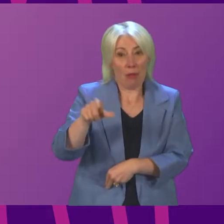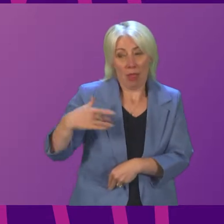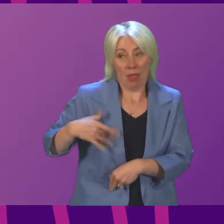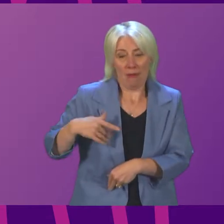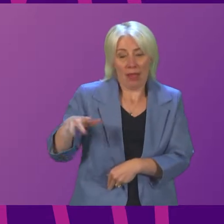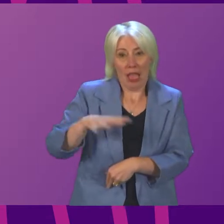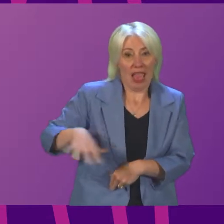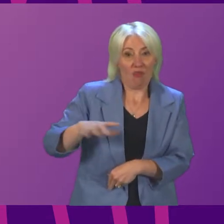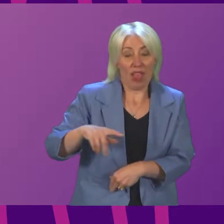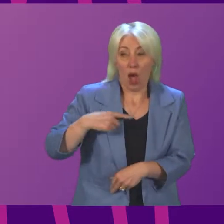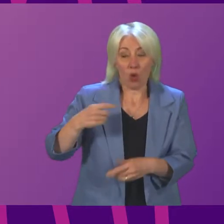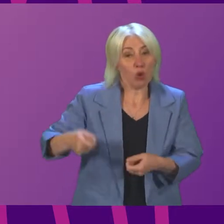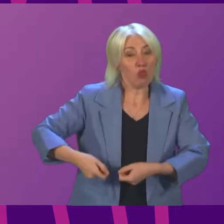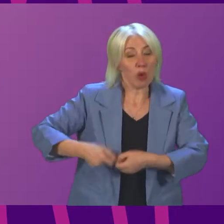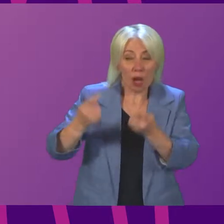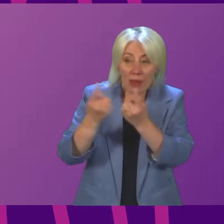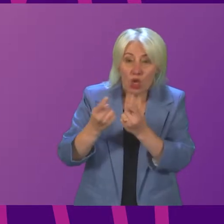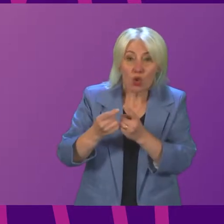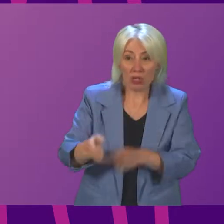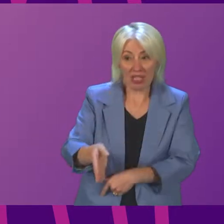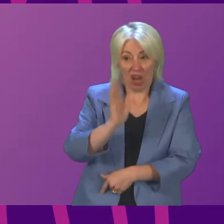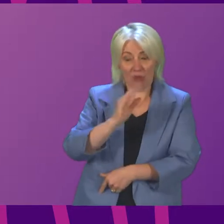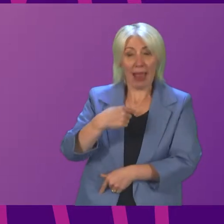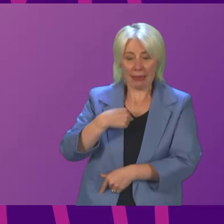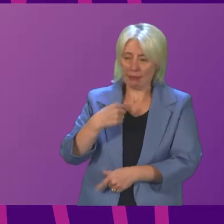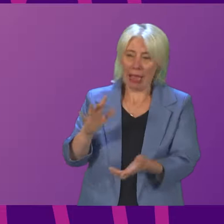any constituency cases with me directly, I will be more than happy to liaise with the health board.